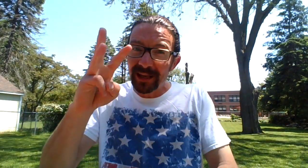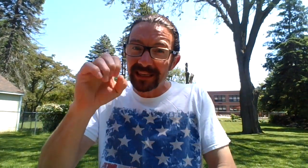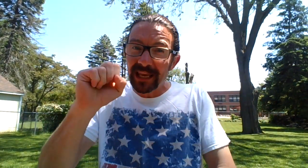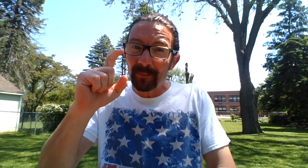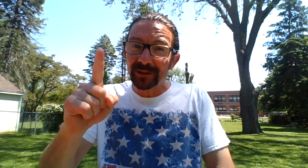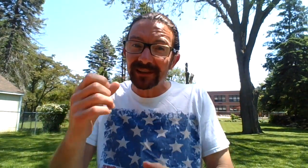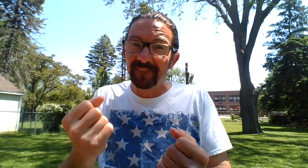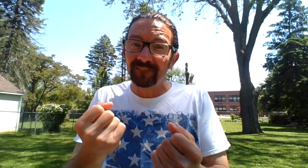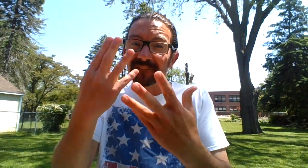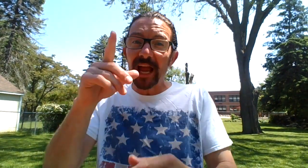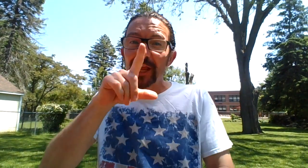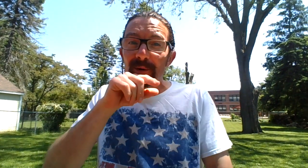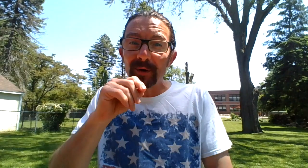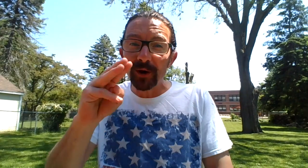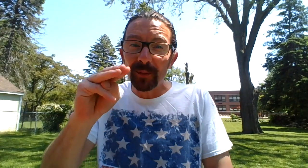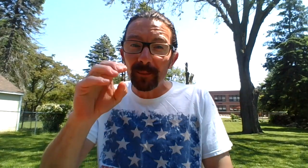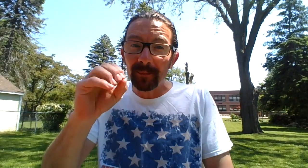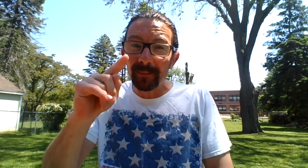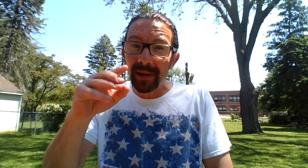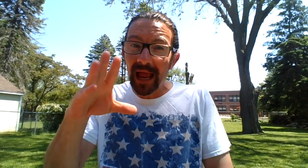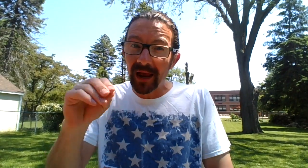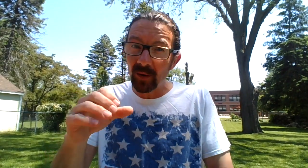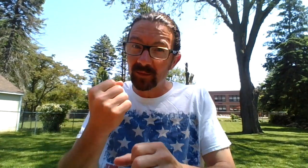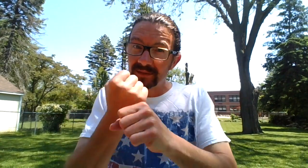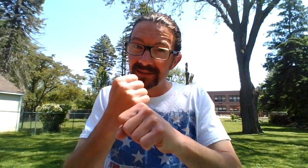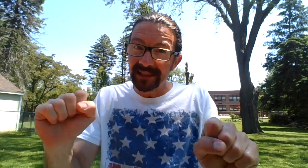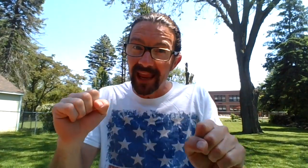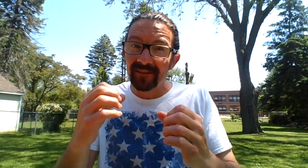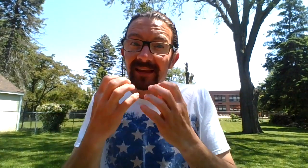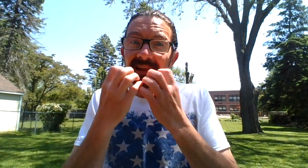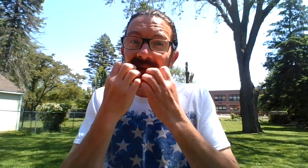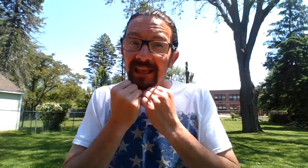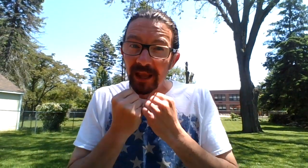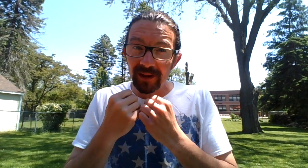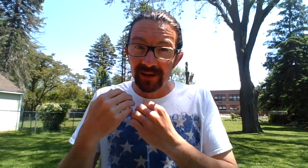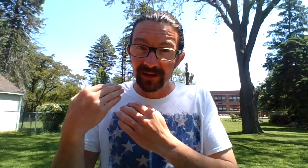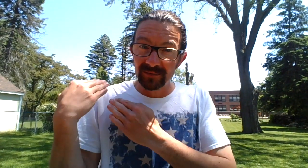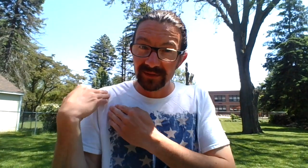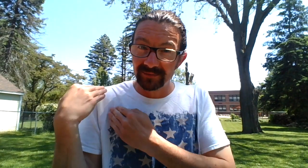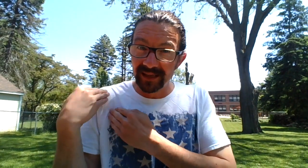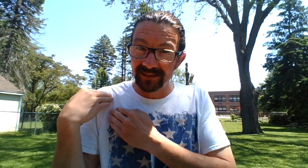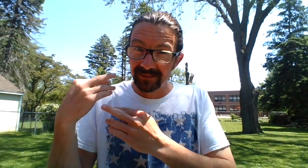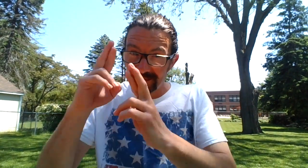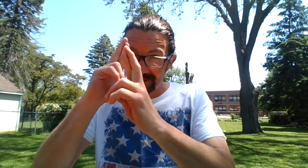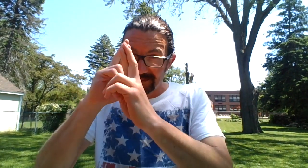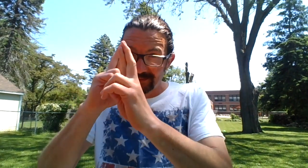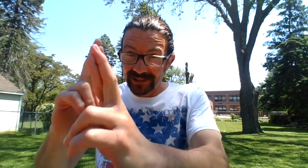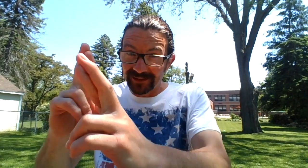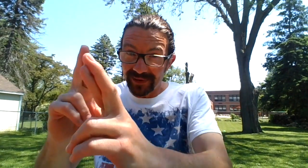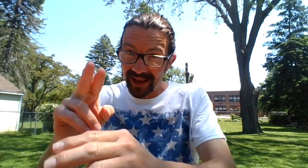Remember the WSD Firebird motto of safety, caring, responsibility, and respect.